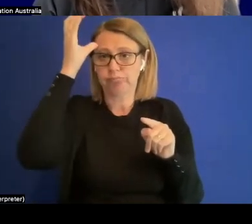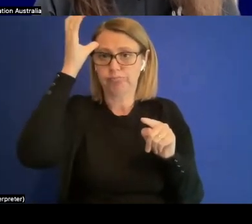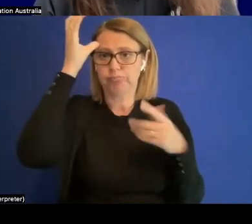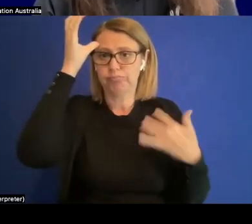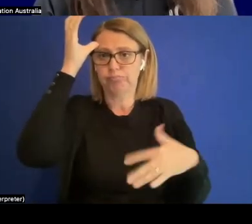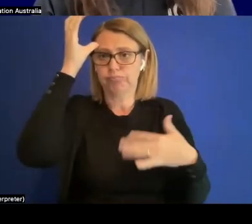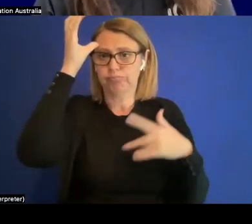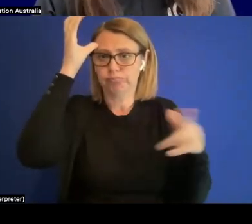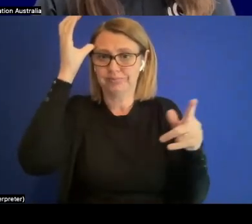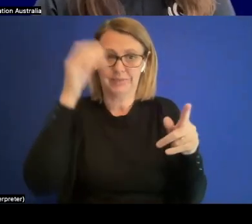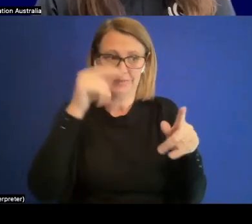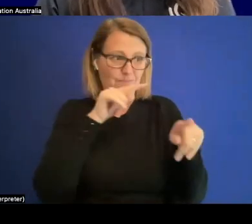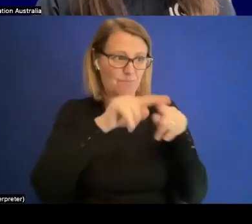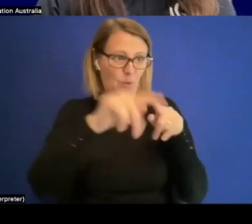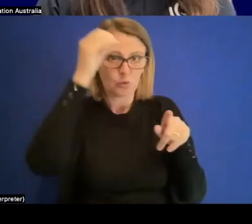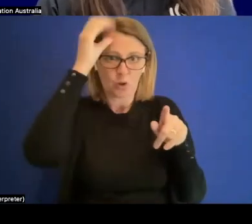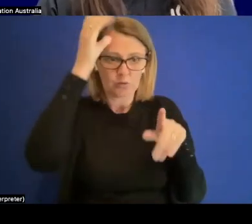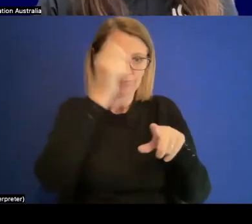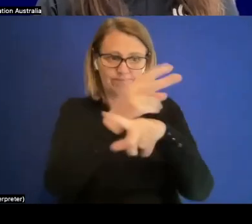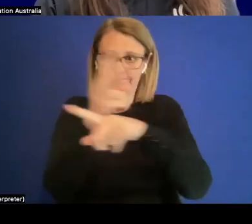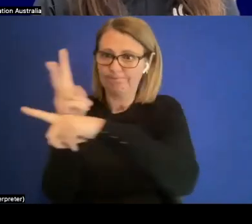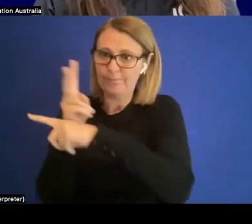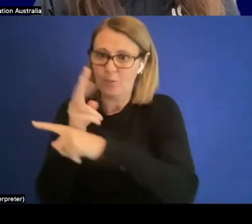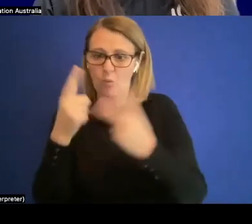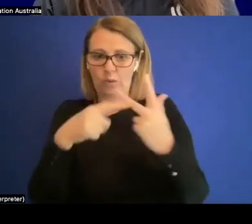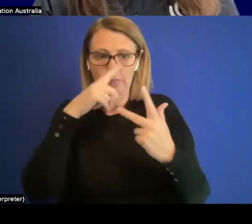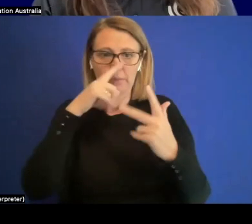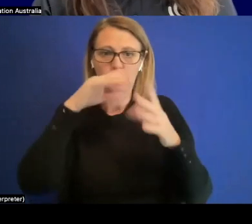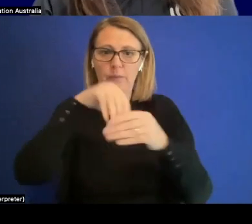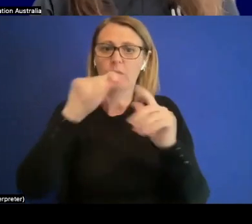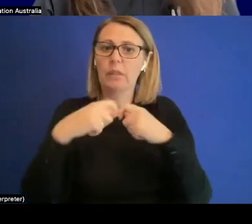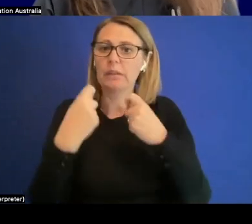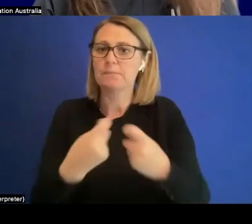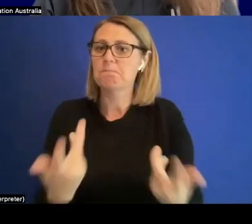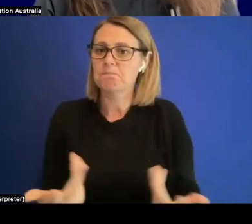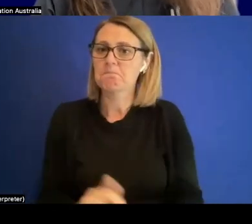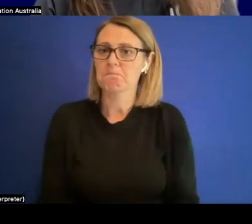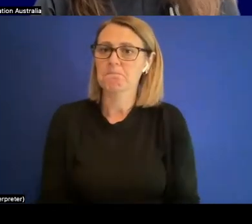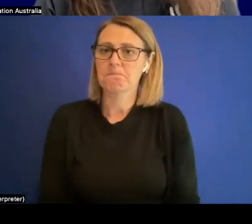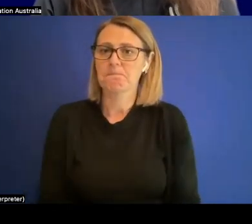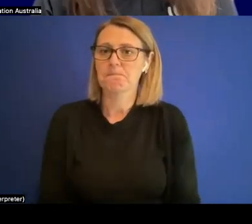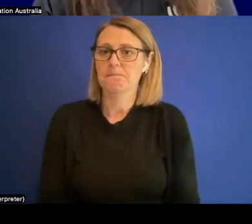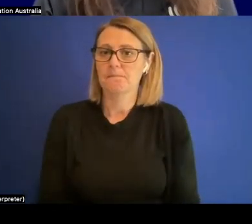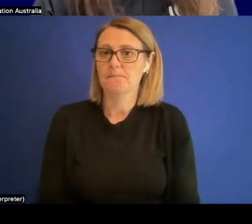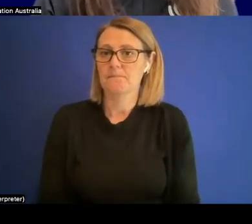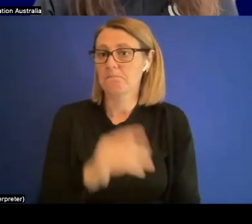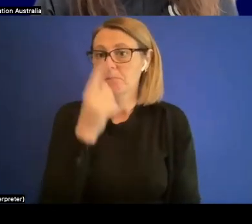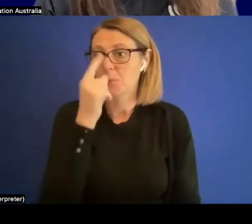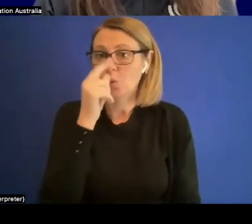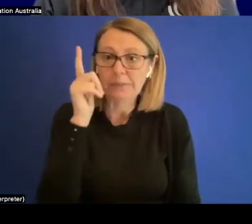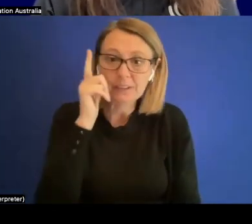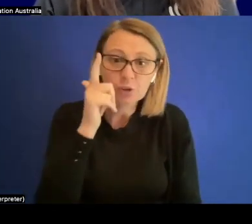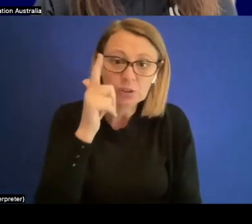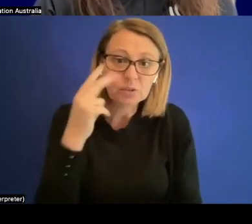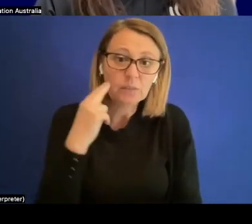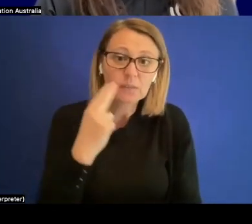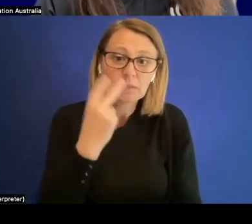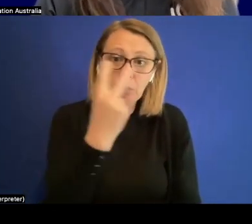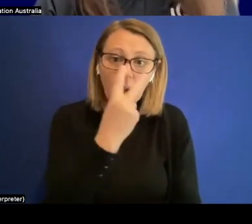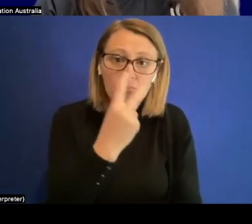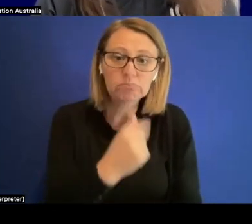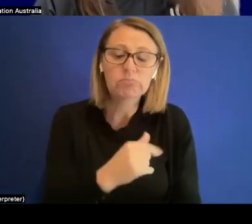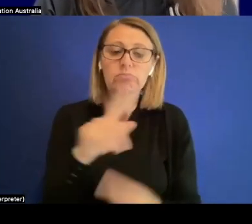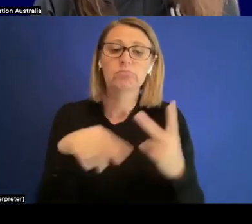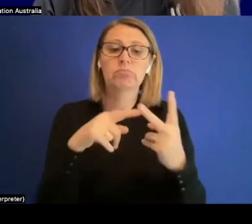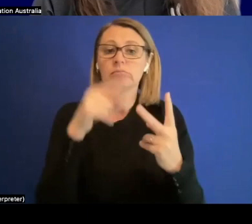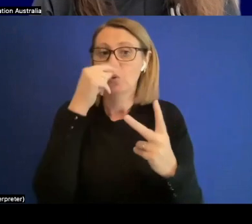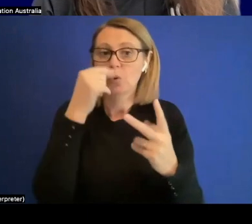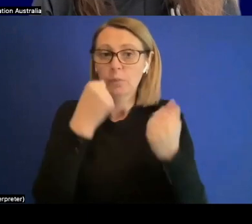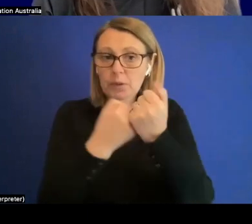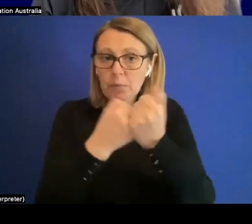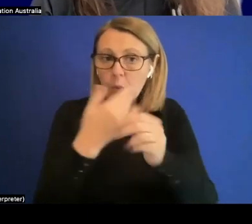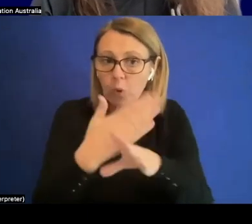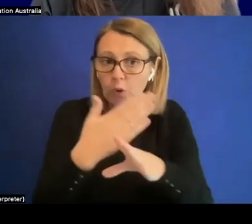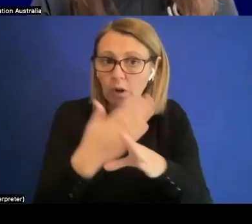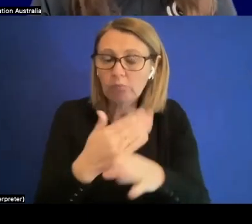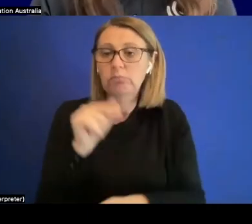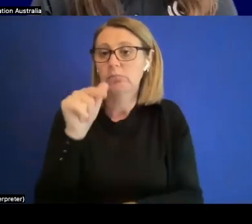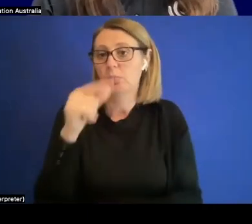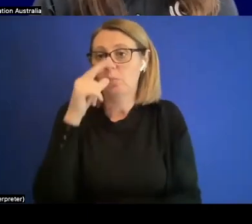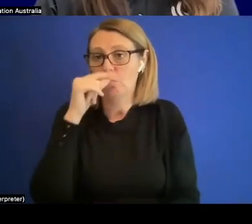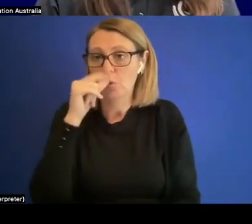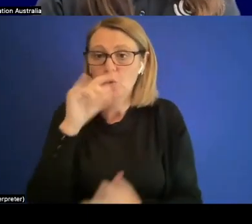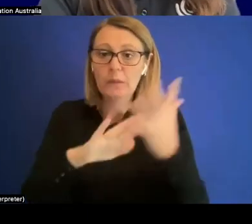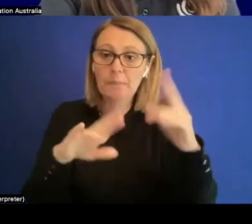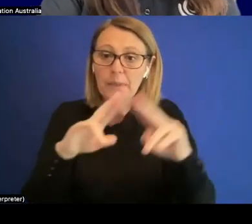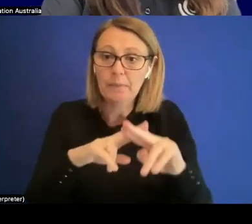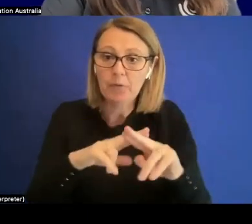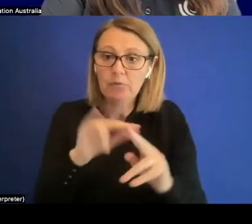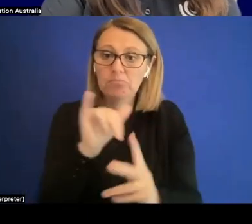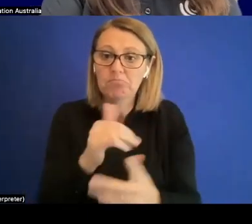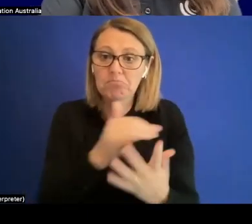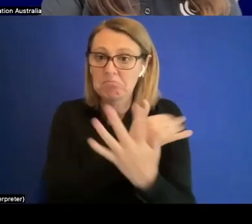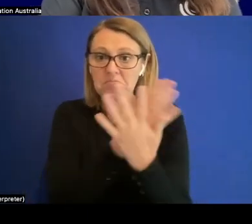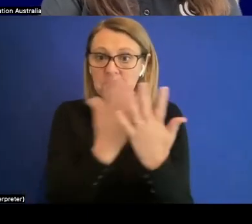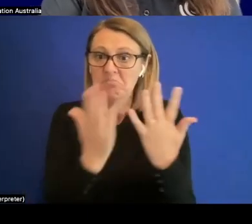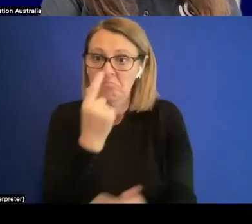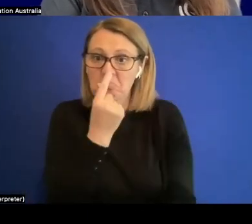team. That may be the teacher of the deafblind, it could be a support worker or even a parent. As